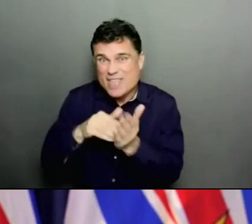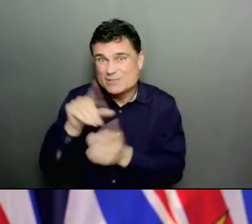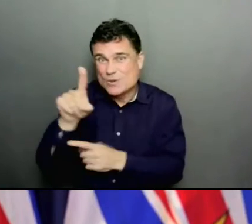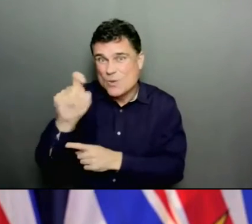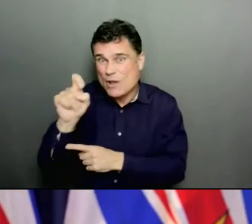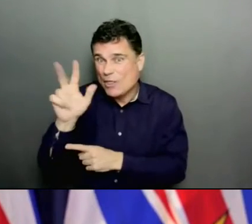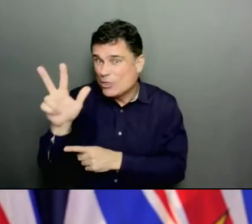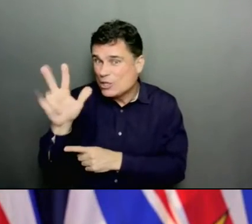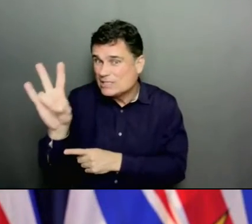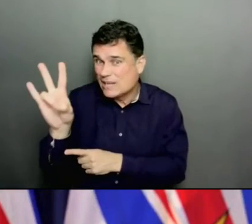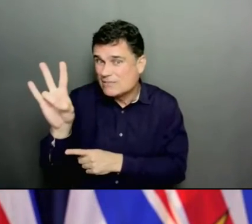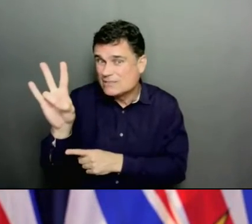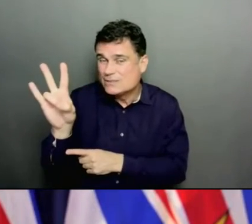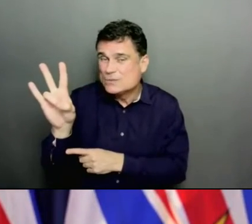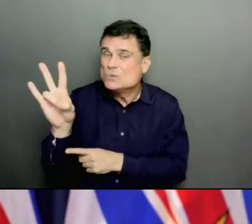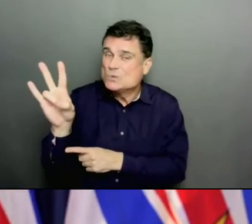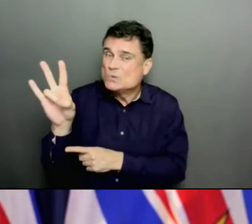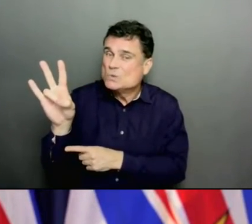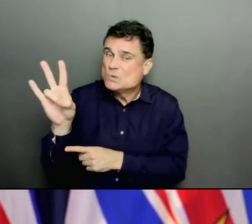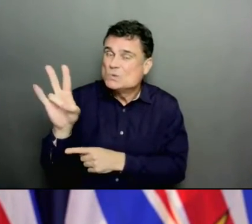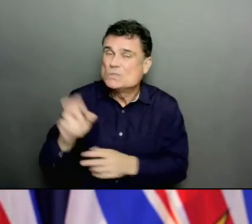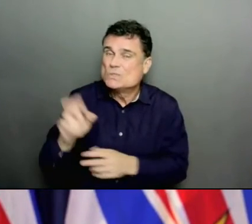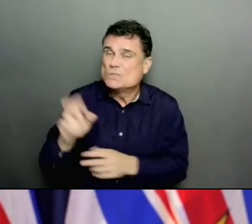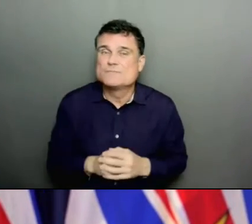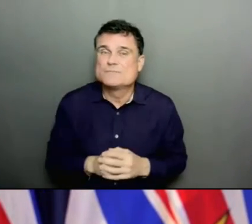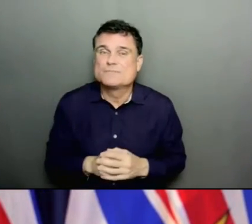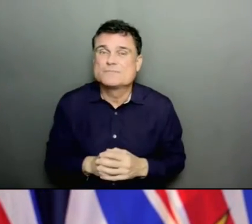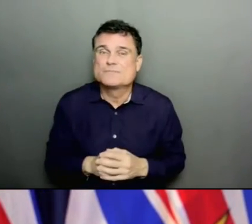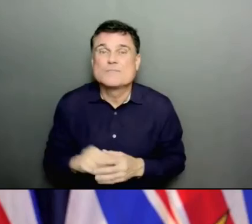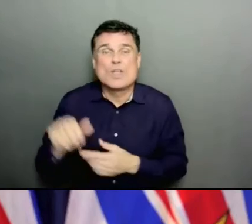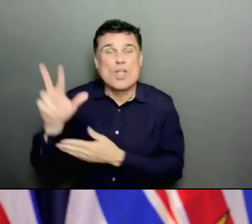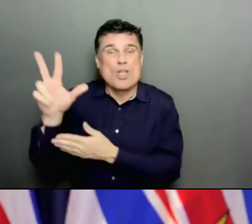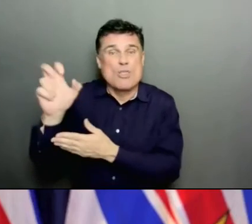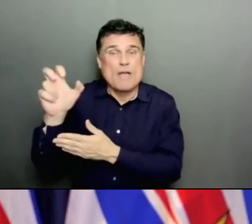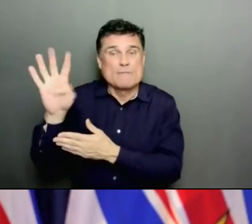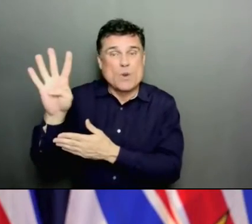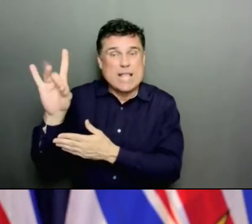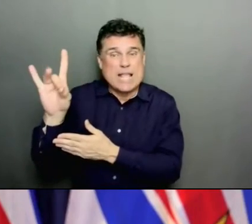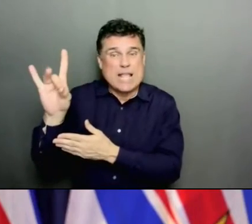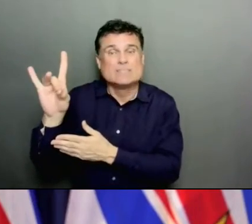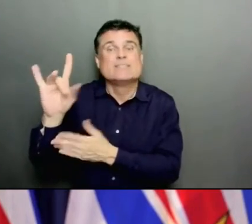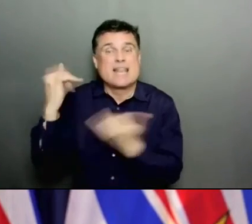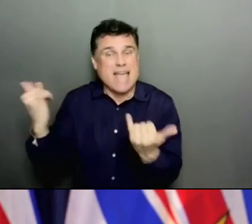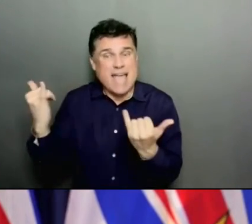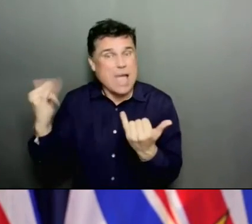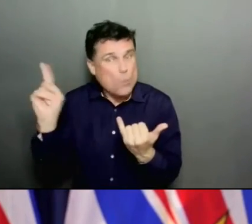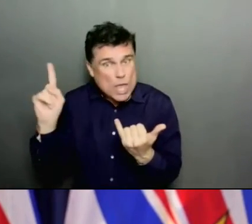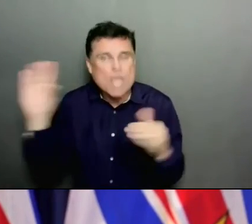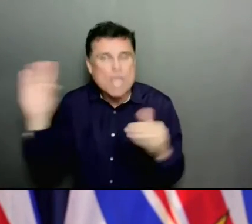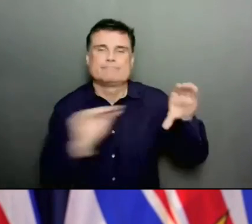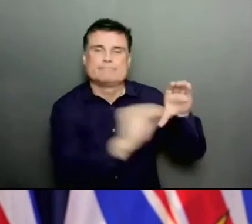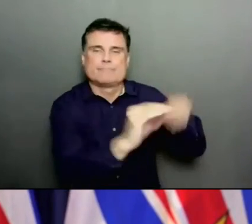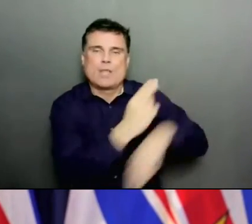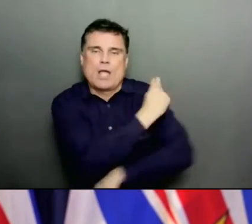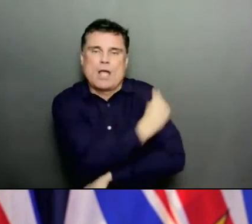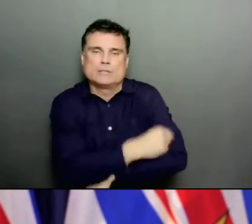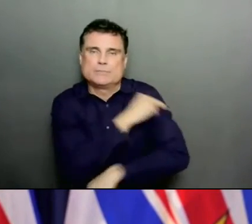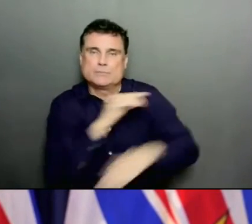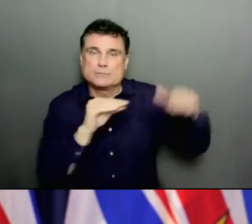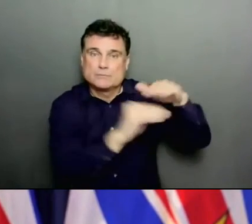At present, 348 people hopped, 80 in critical care, and all of